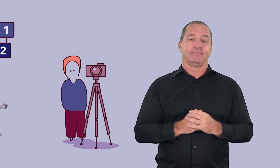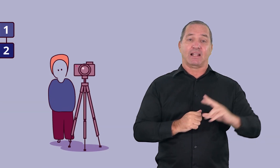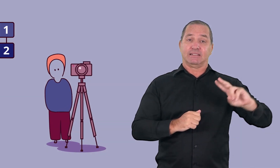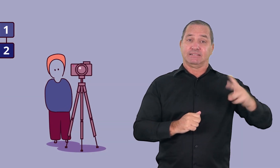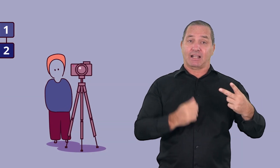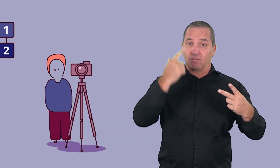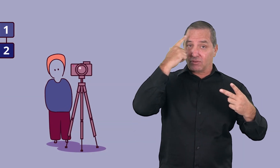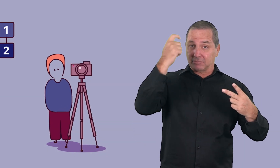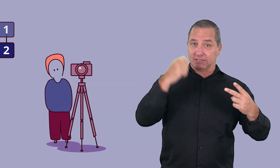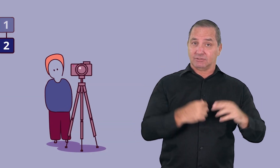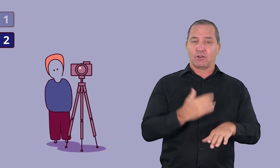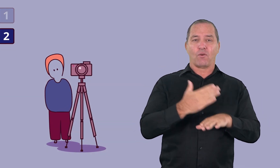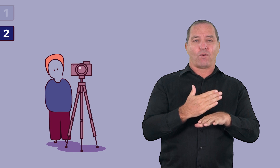Second recommendation